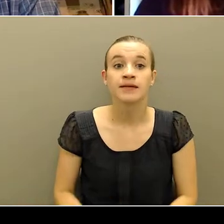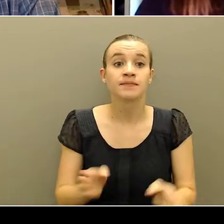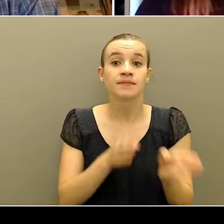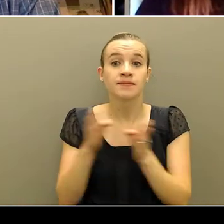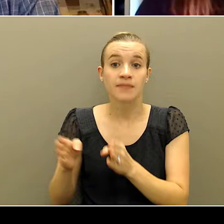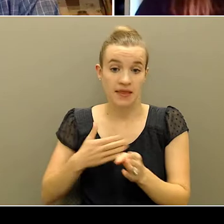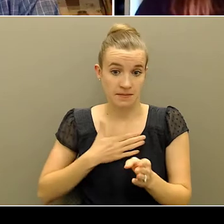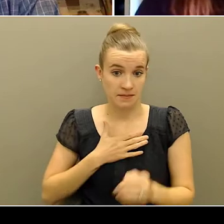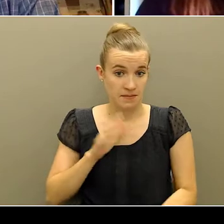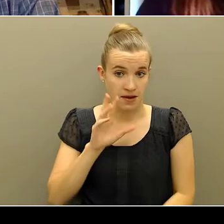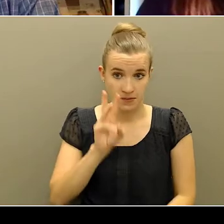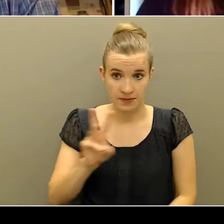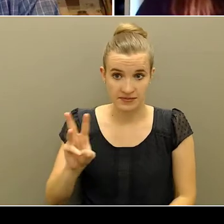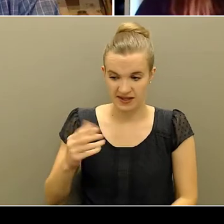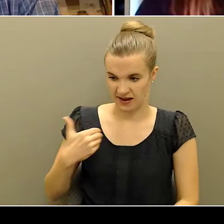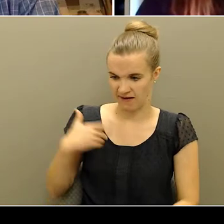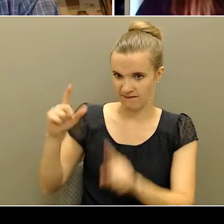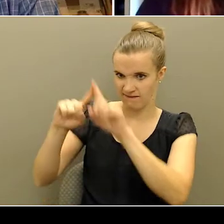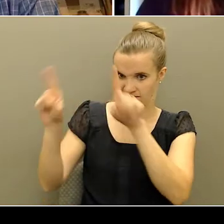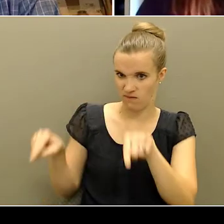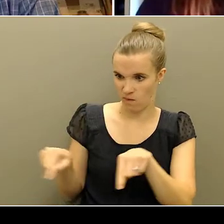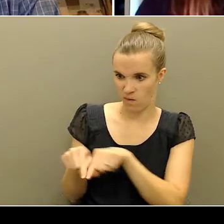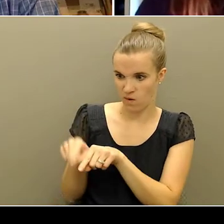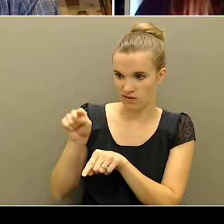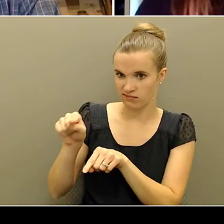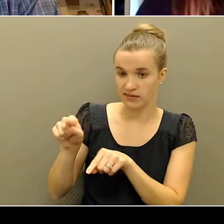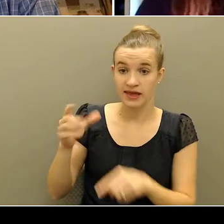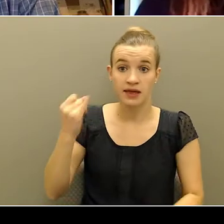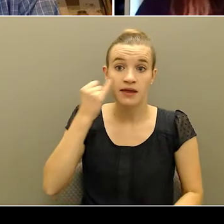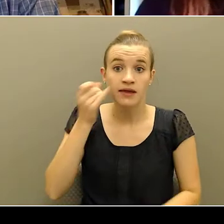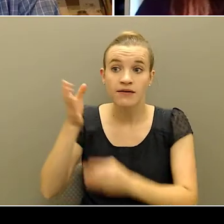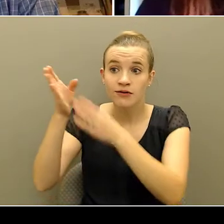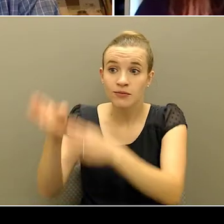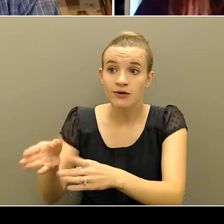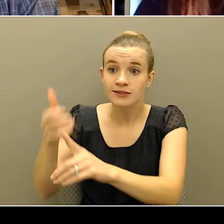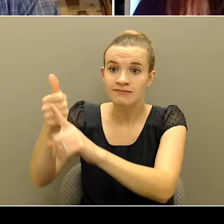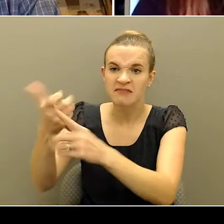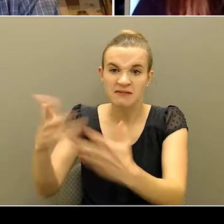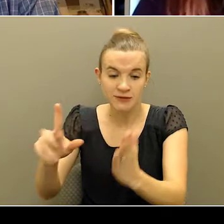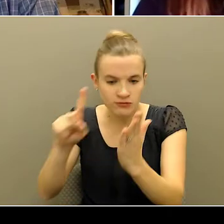people, volunteers and people who need payment as well. If you want to do some